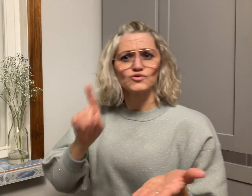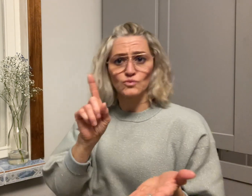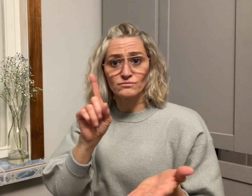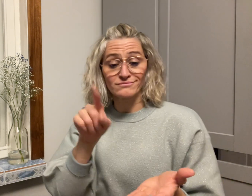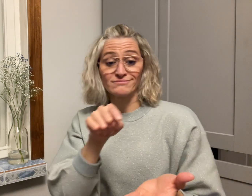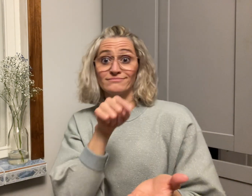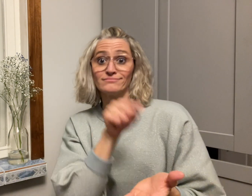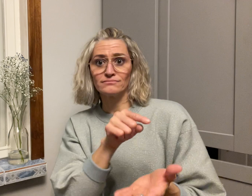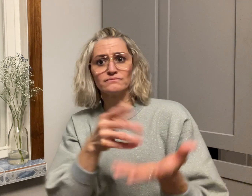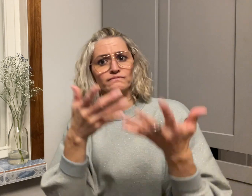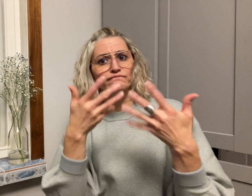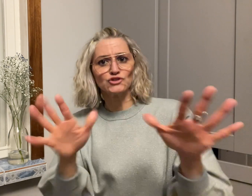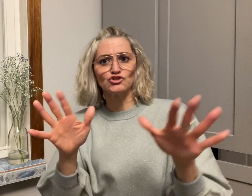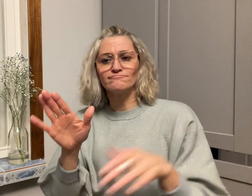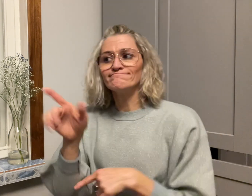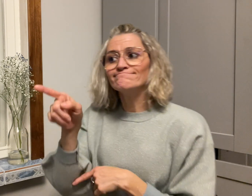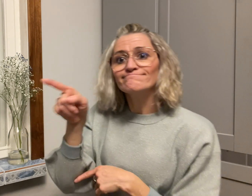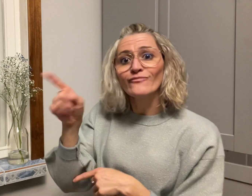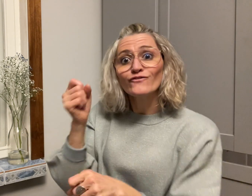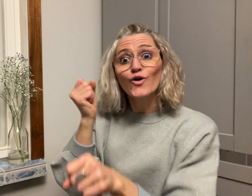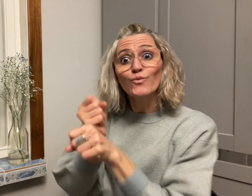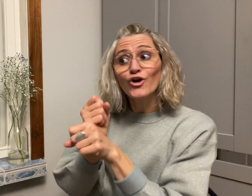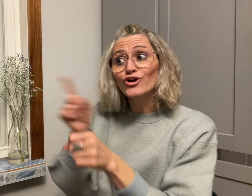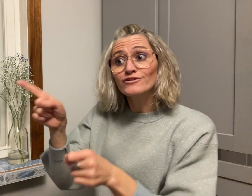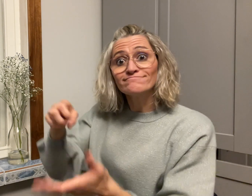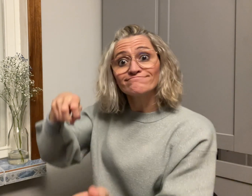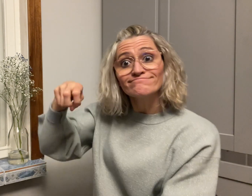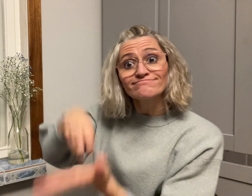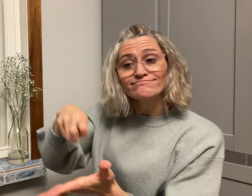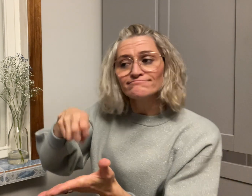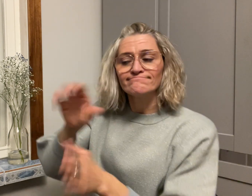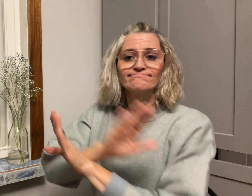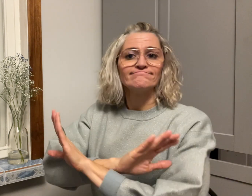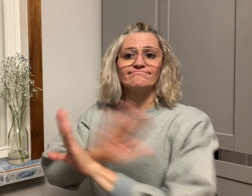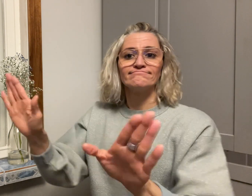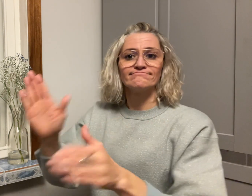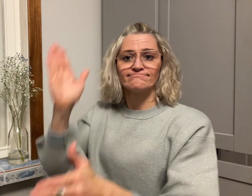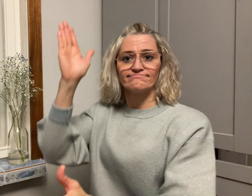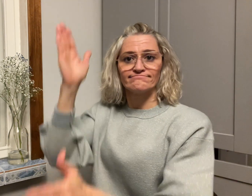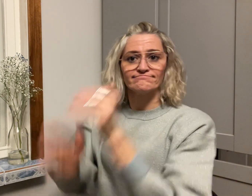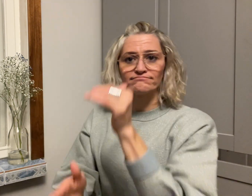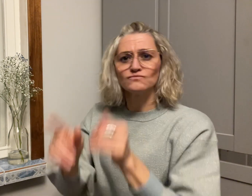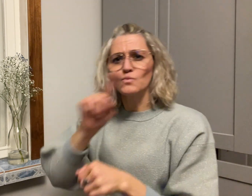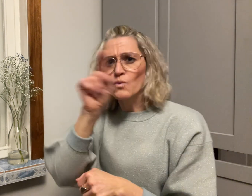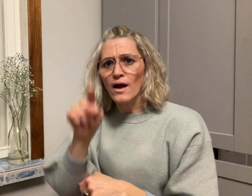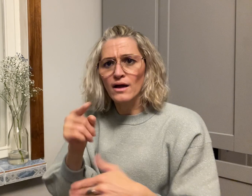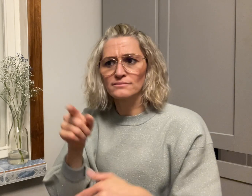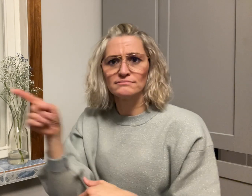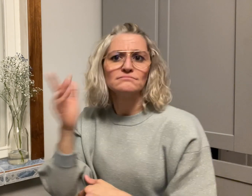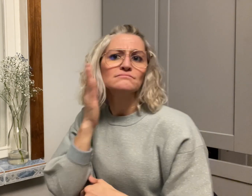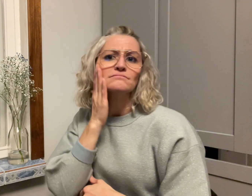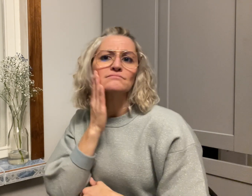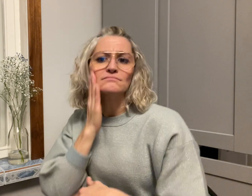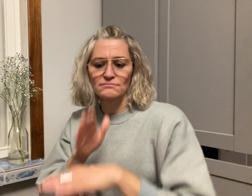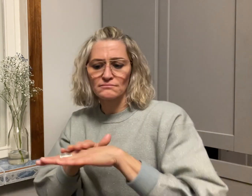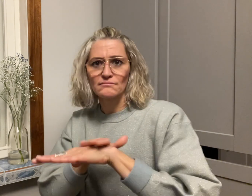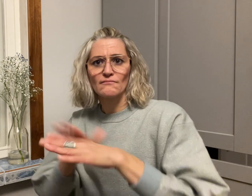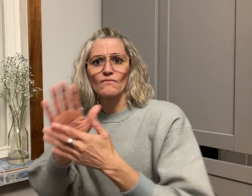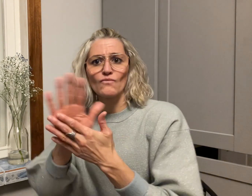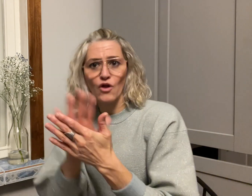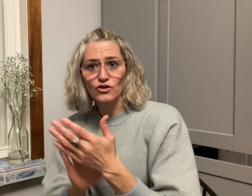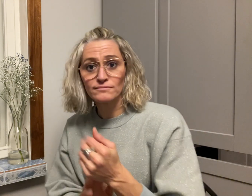his lawyer, Josh Pepper, appeared on Fox News Channel to explain